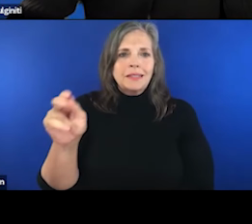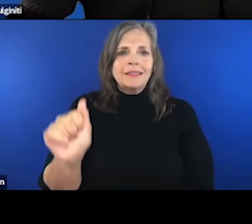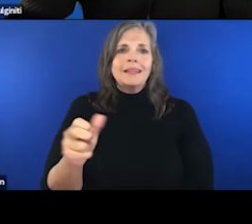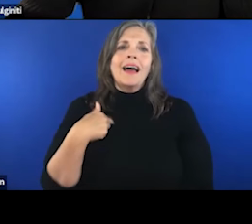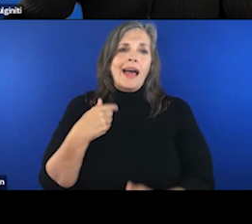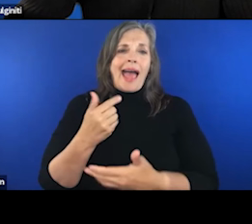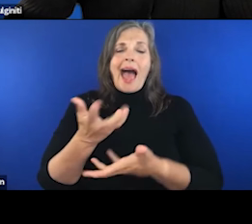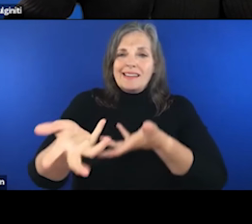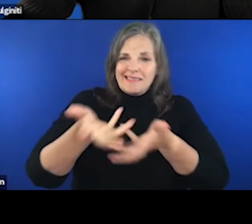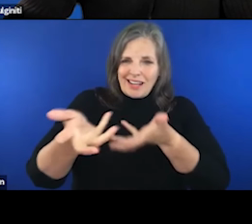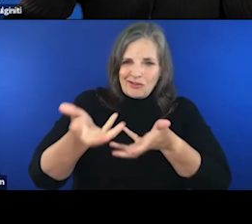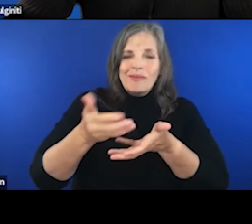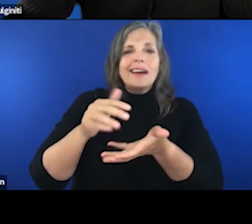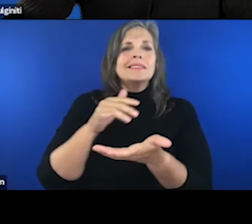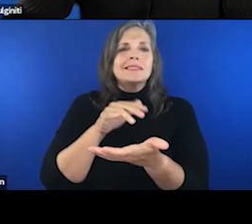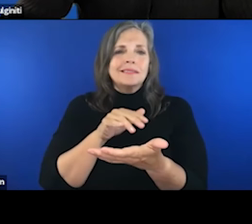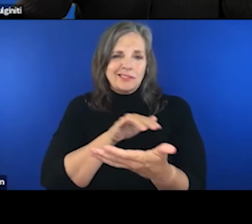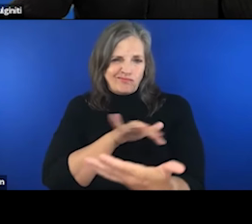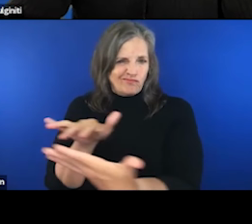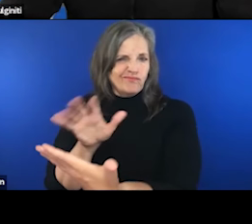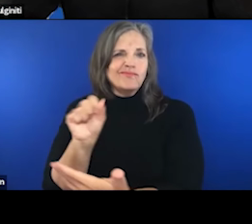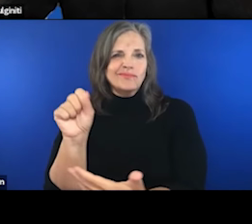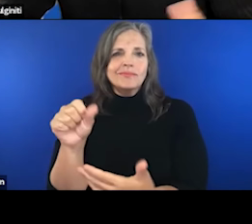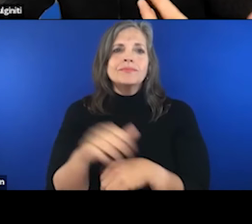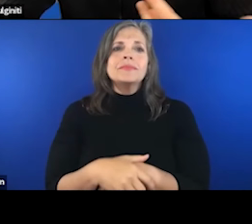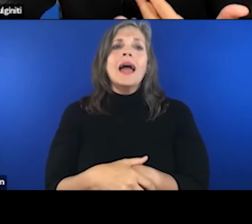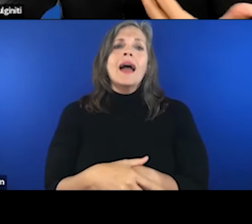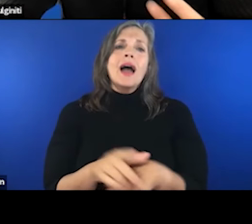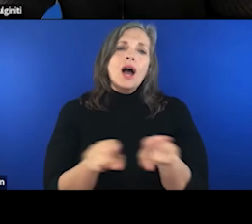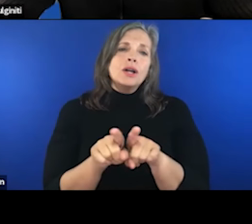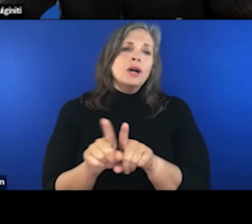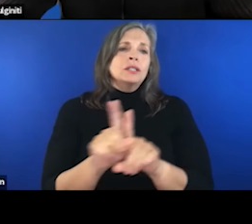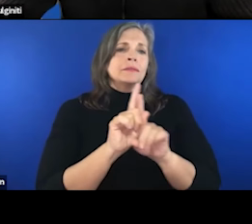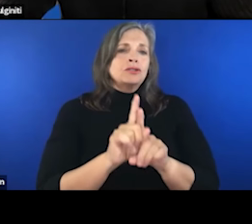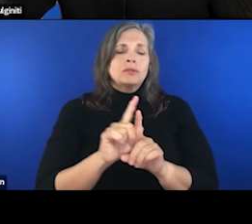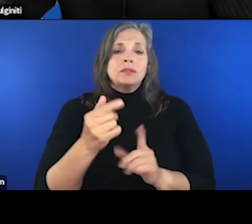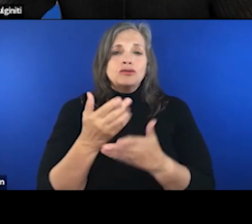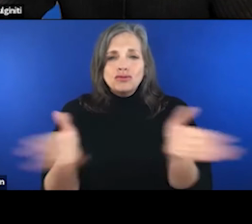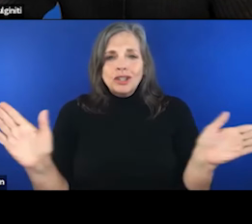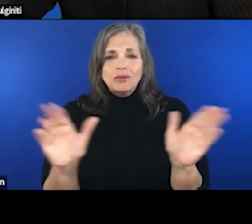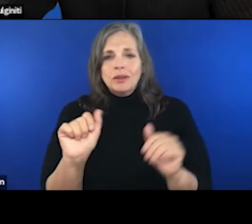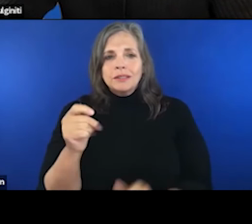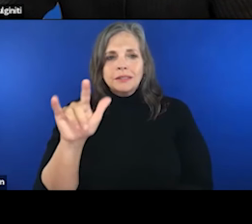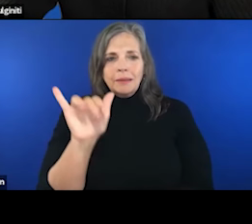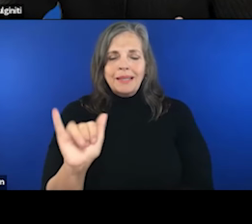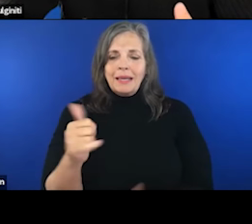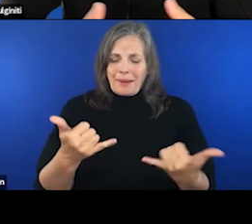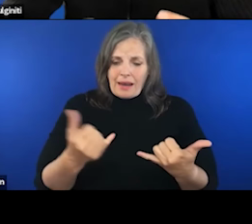I've also mentored at the general assembly so now as a senior design director I I don't